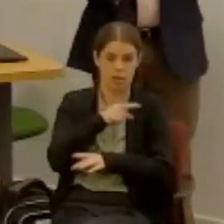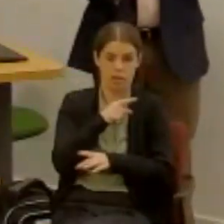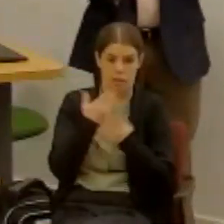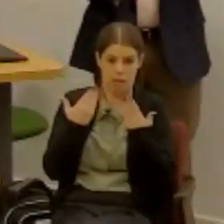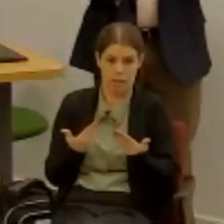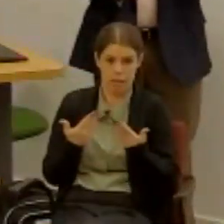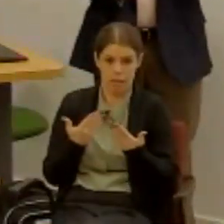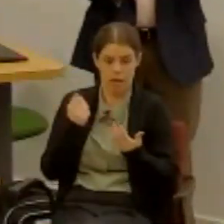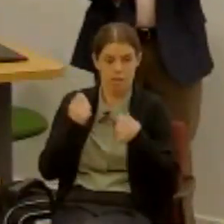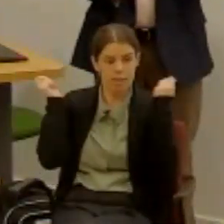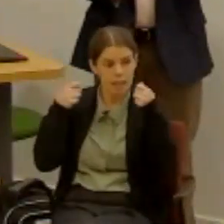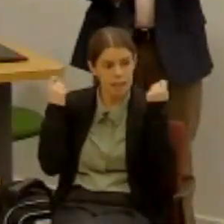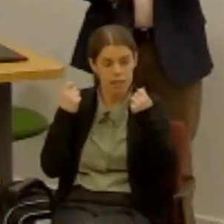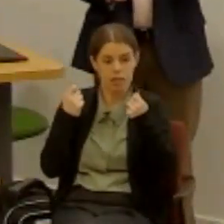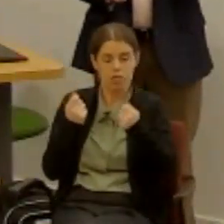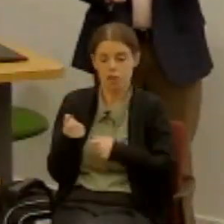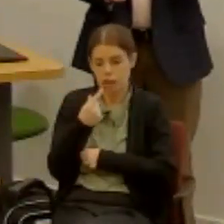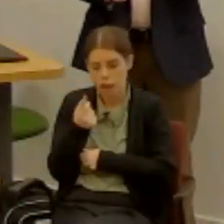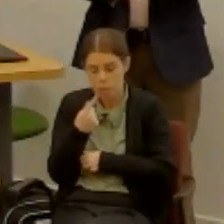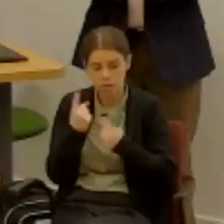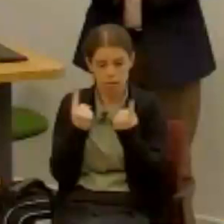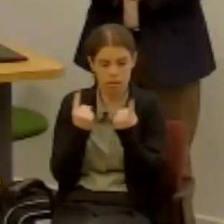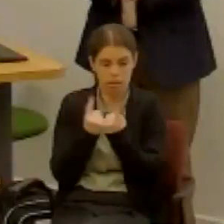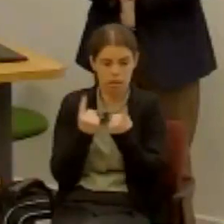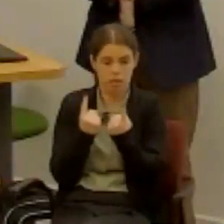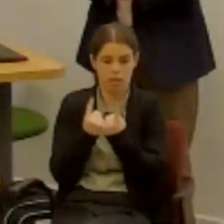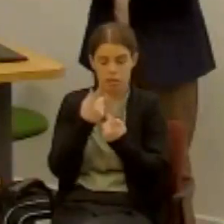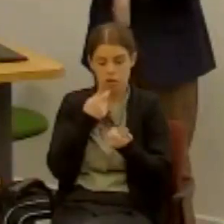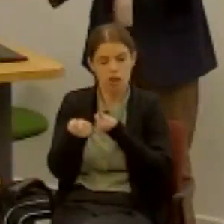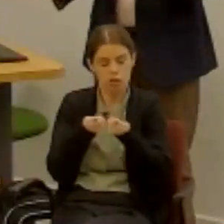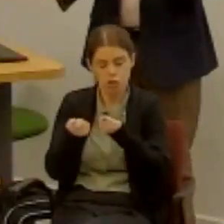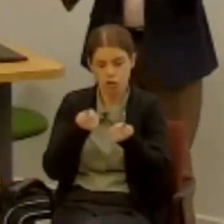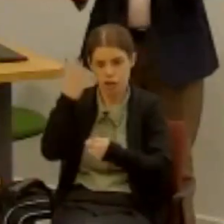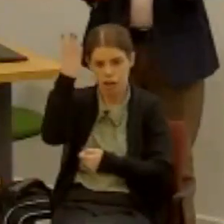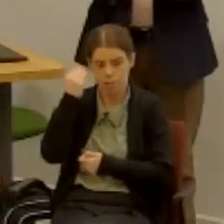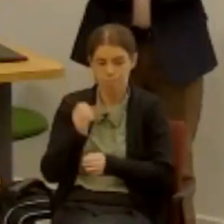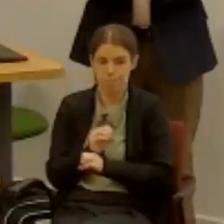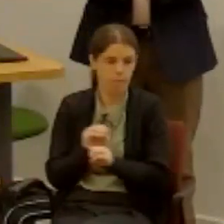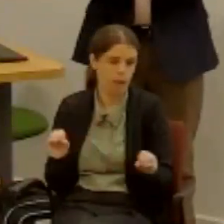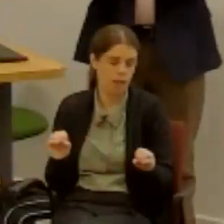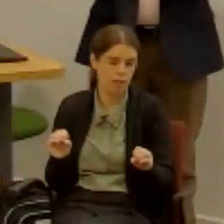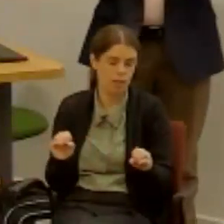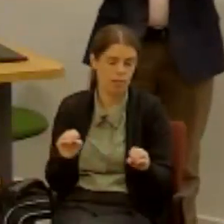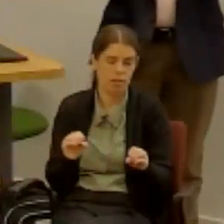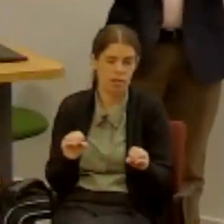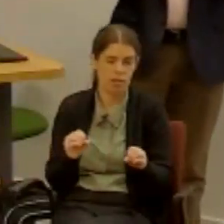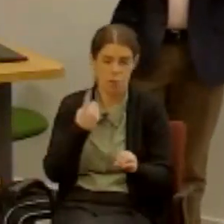Success. We've had 100 years for treat Alzheimer disease and manages none. So spent 100 years.